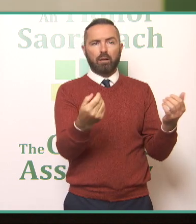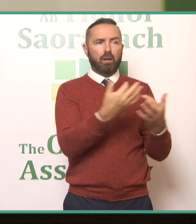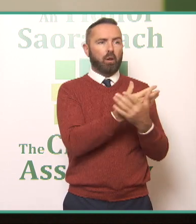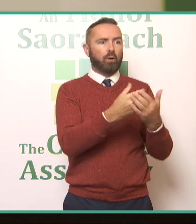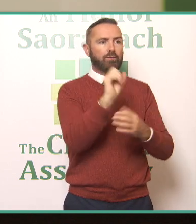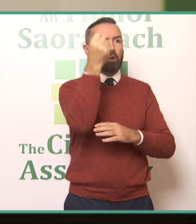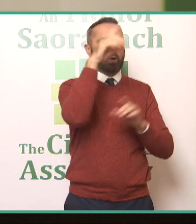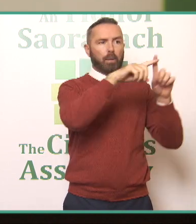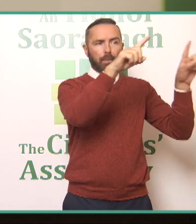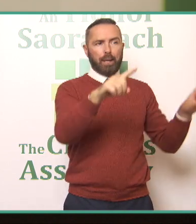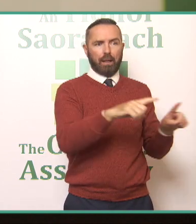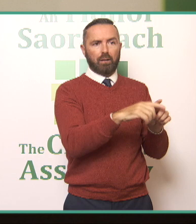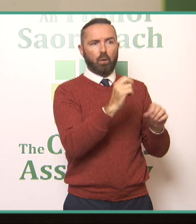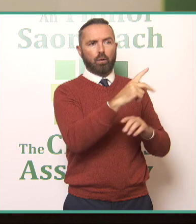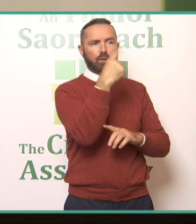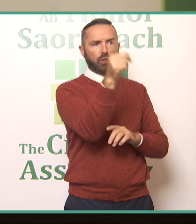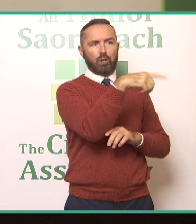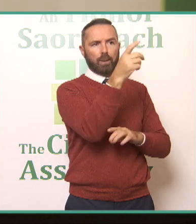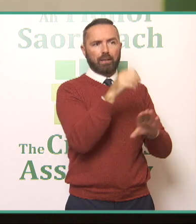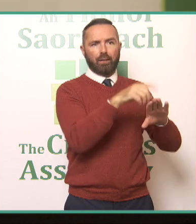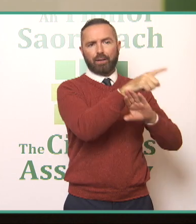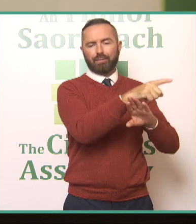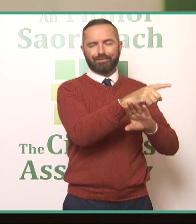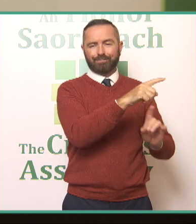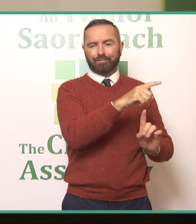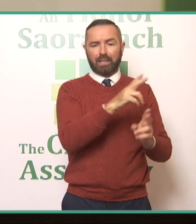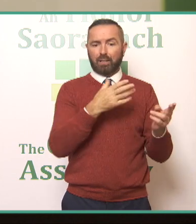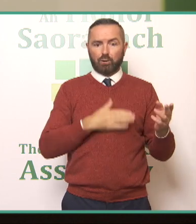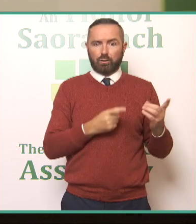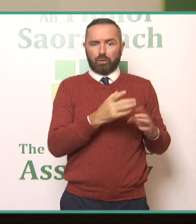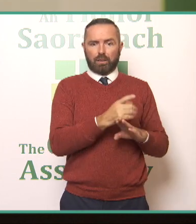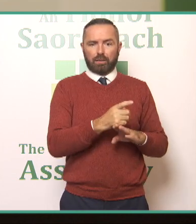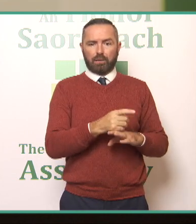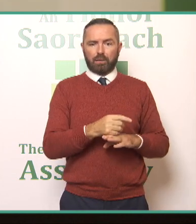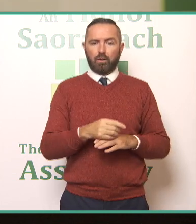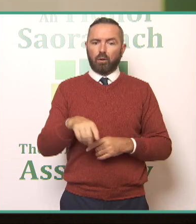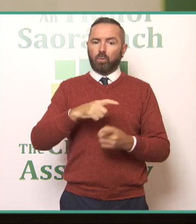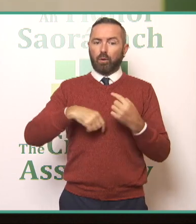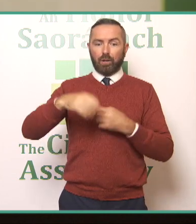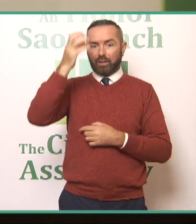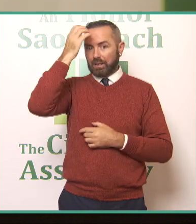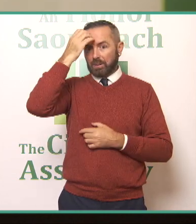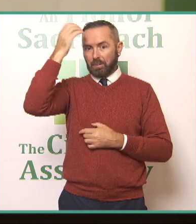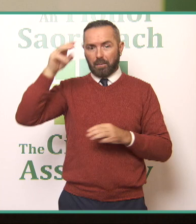think about Innovation and smart Solutions we're very smart people we know how to do things not